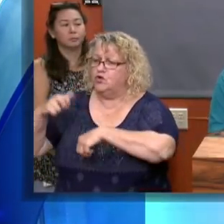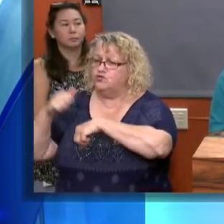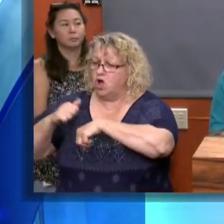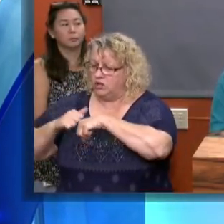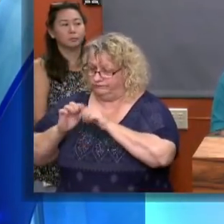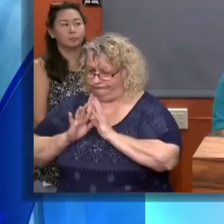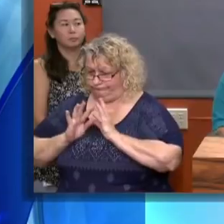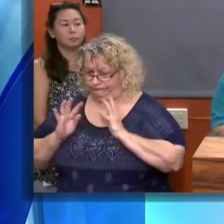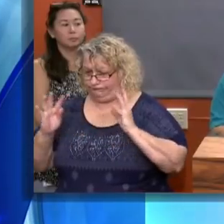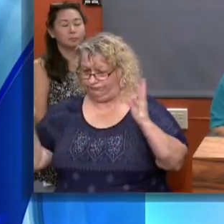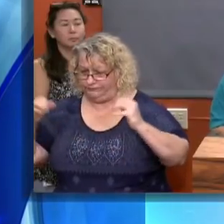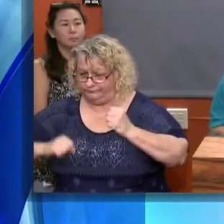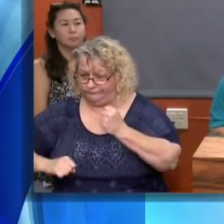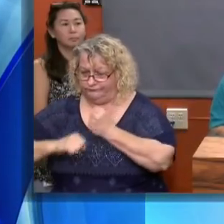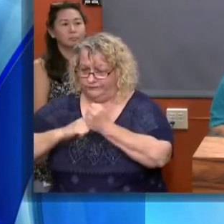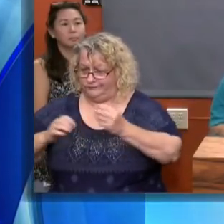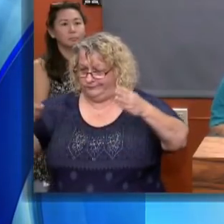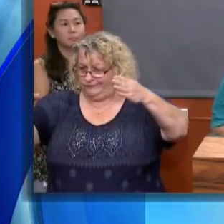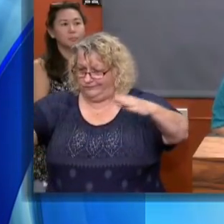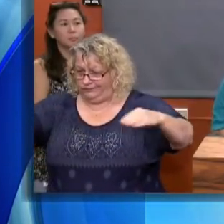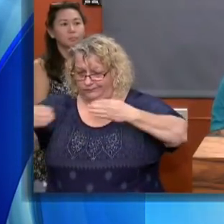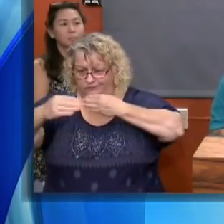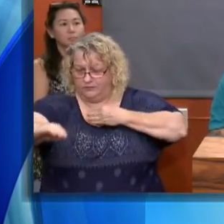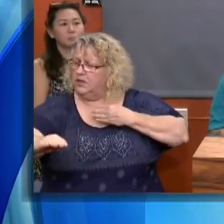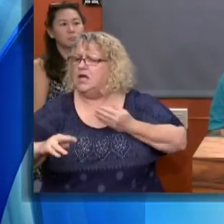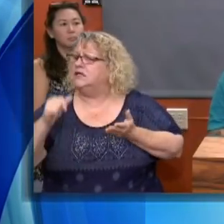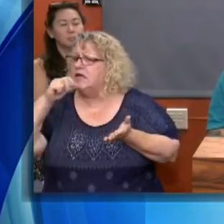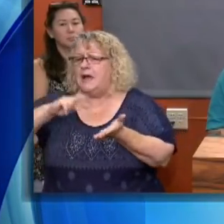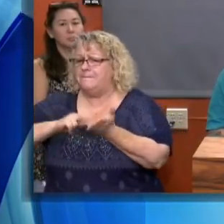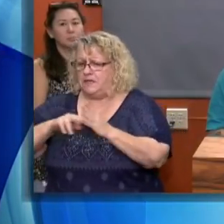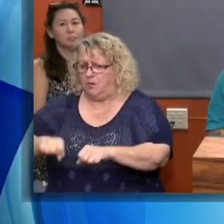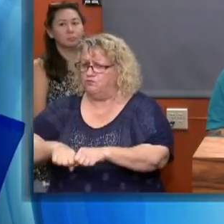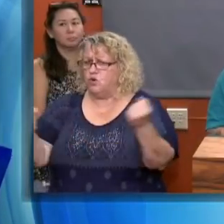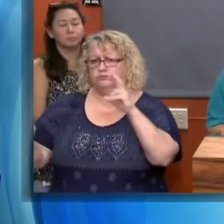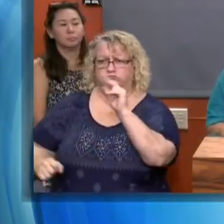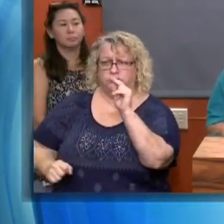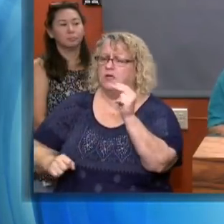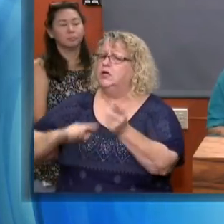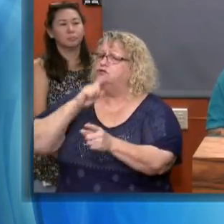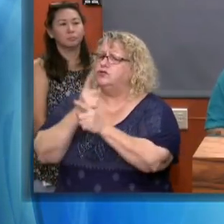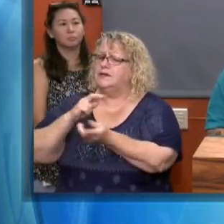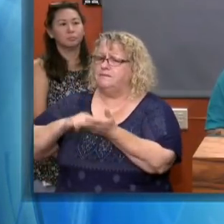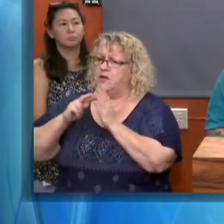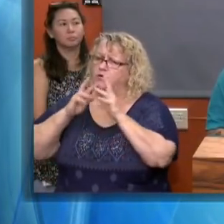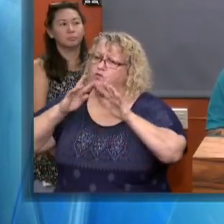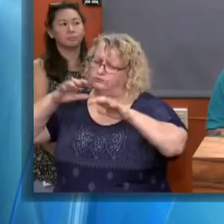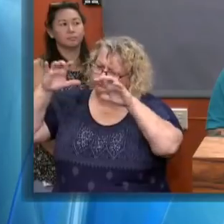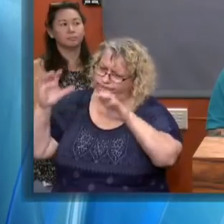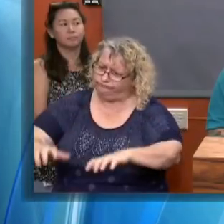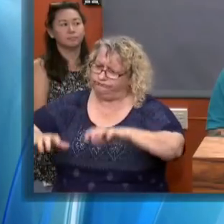ITSELF. AND START TO GO OVER THE DAM. THIS IS NOT A DAM BREACH